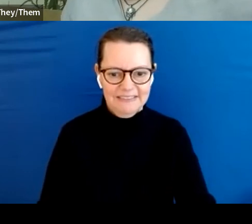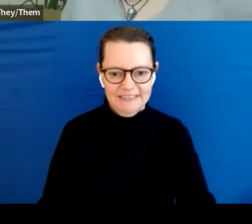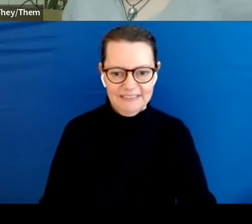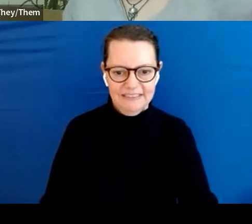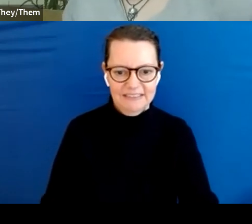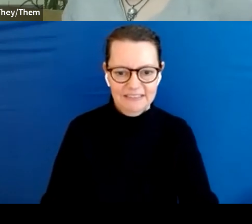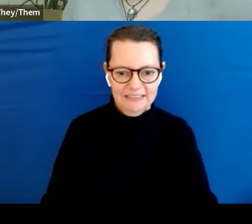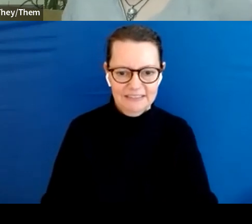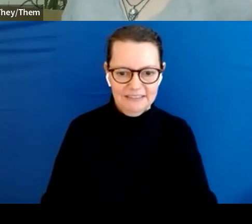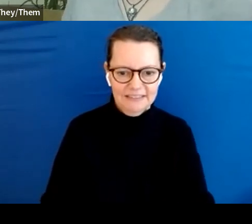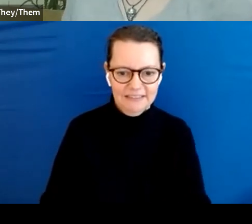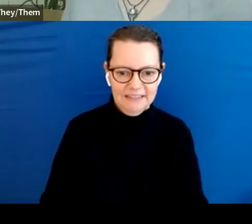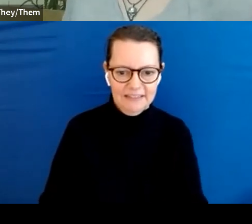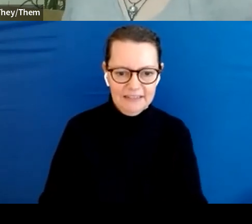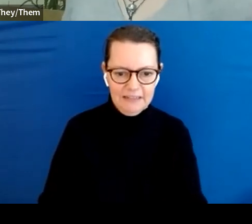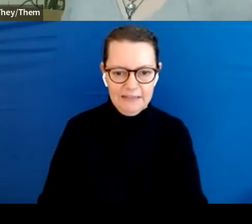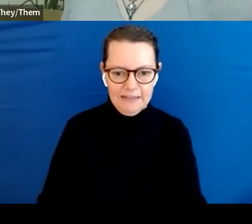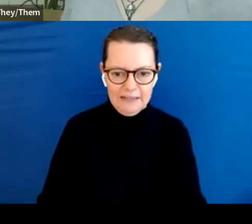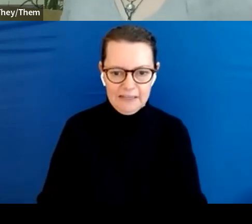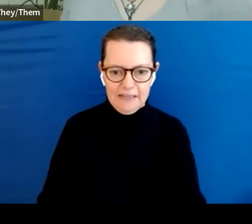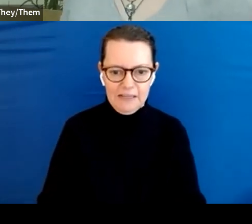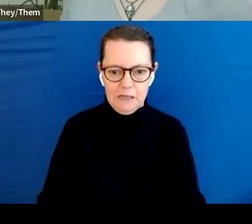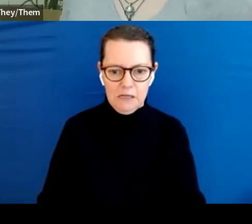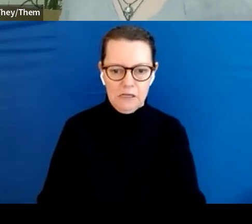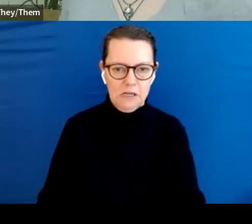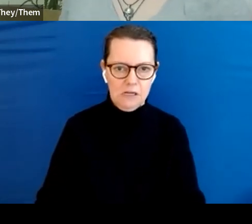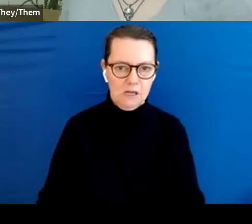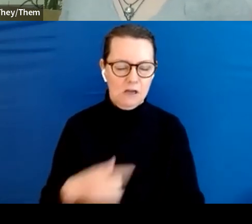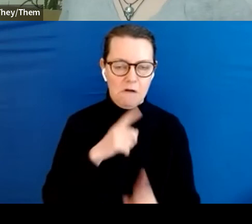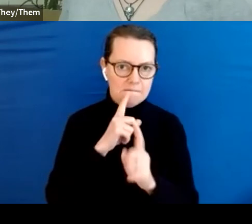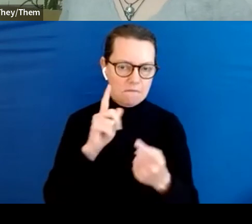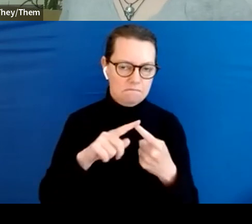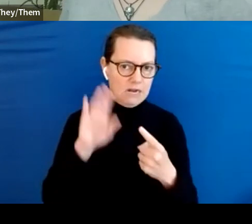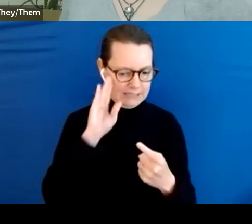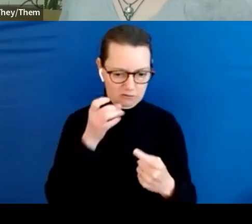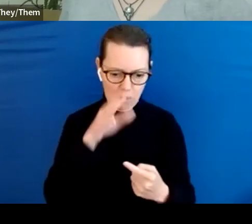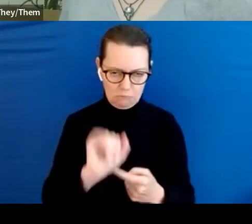My main piece of advice is just listen to your child.